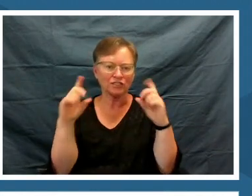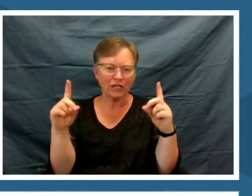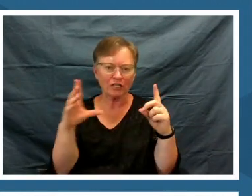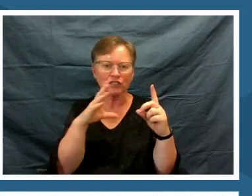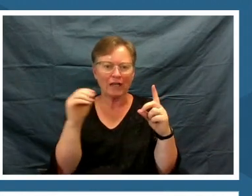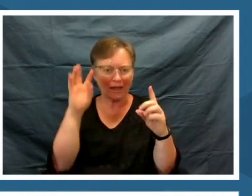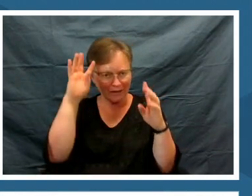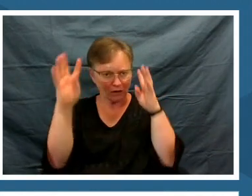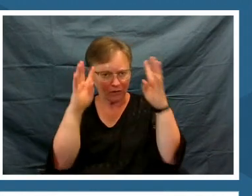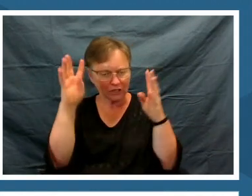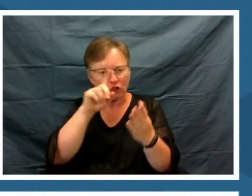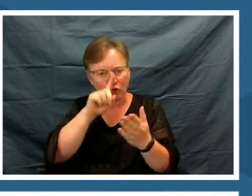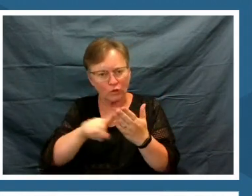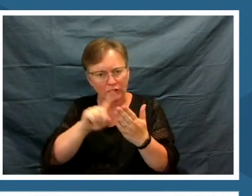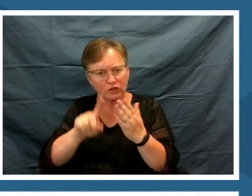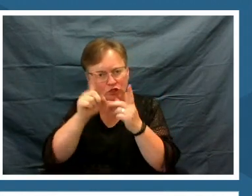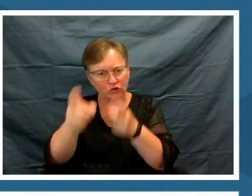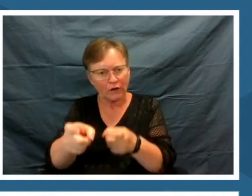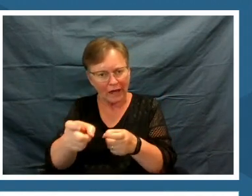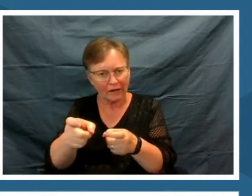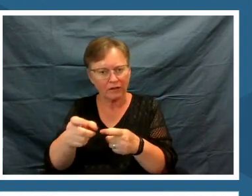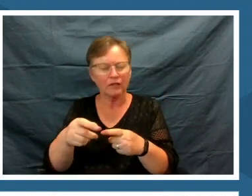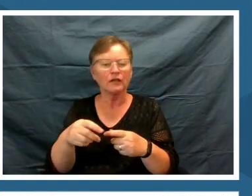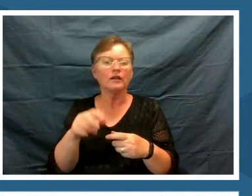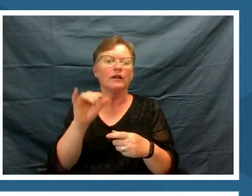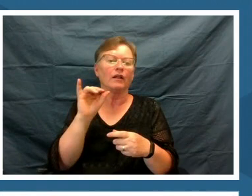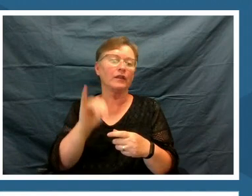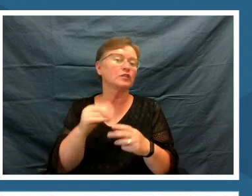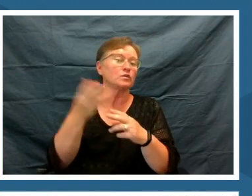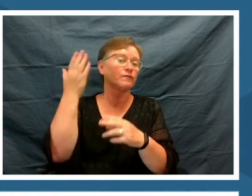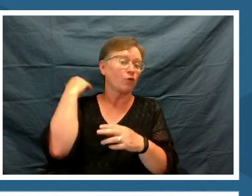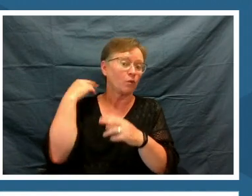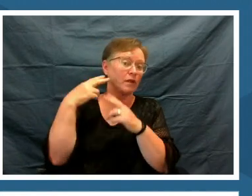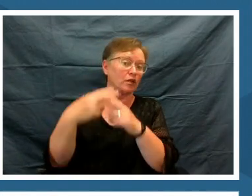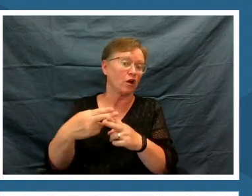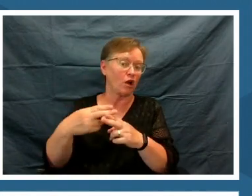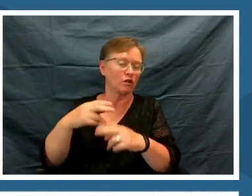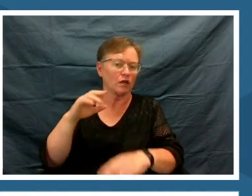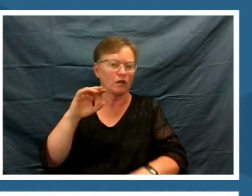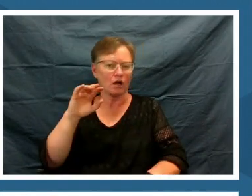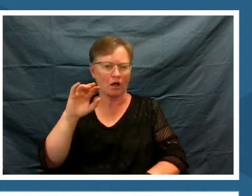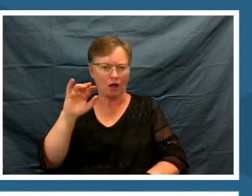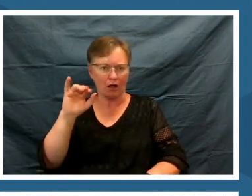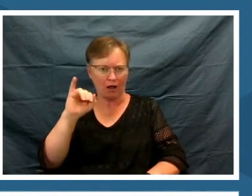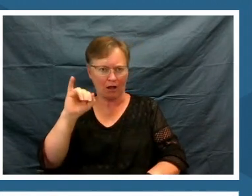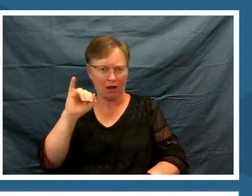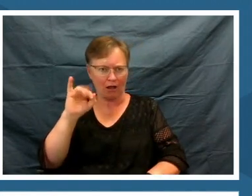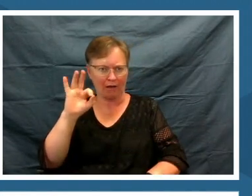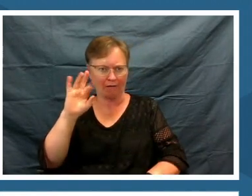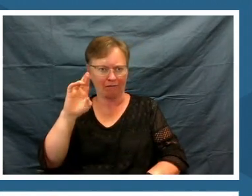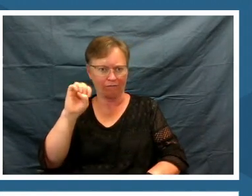program grant was formally known as the i3 grant